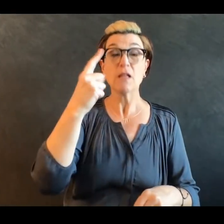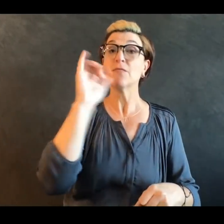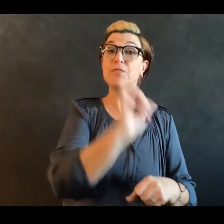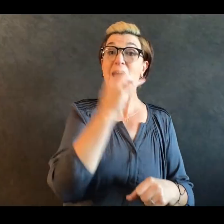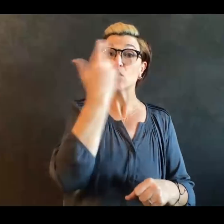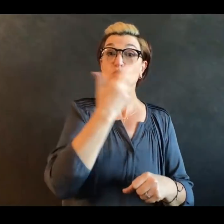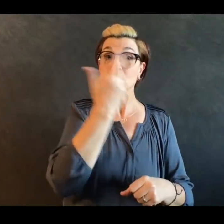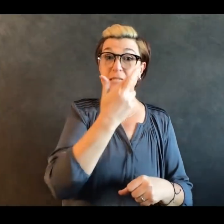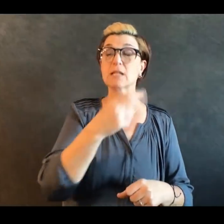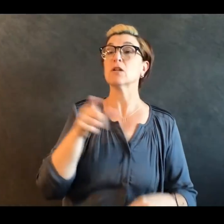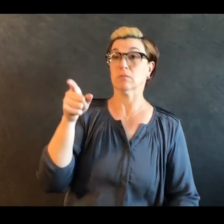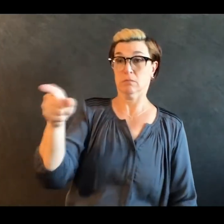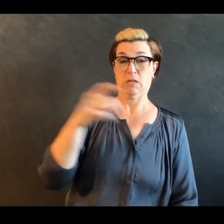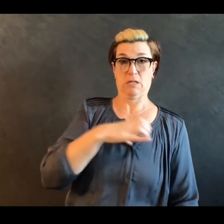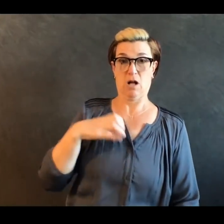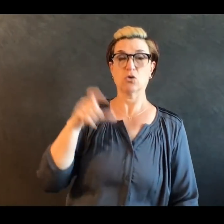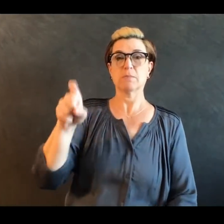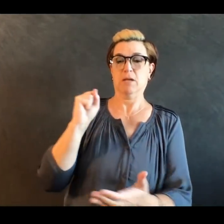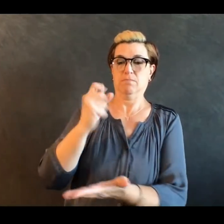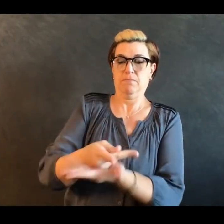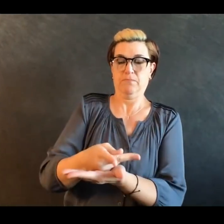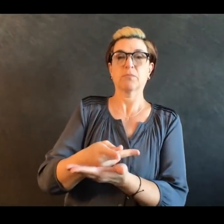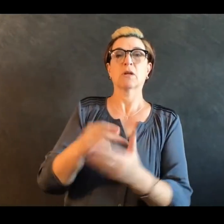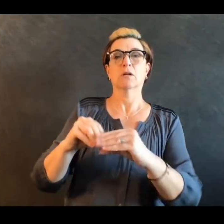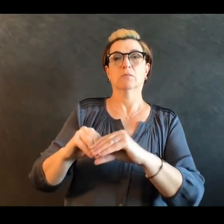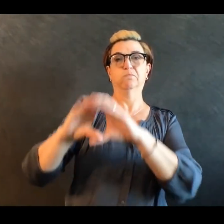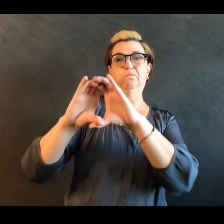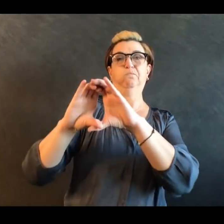protection program immediately the Republicans want to do it they want to